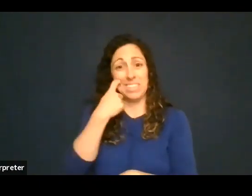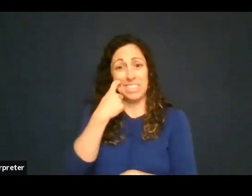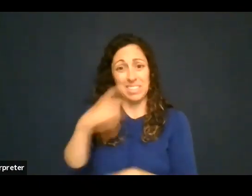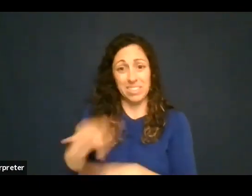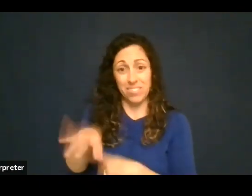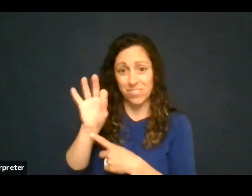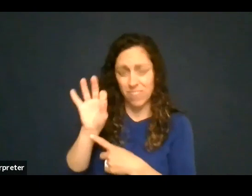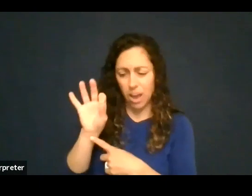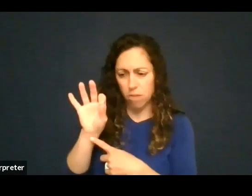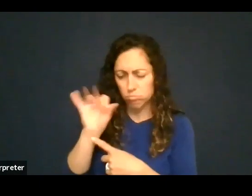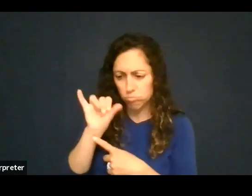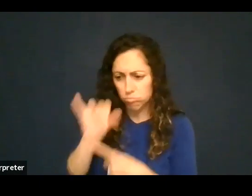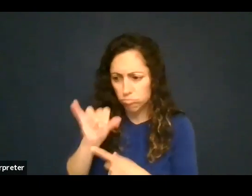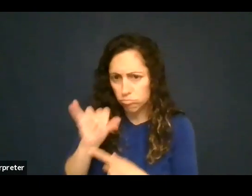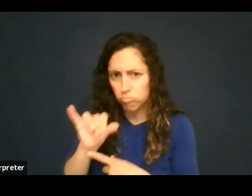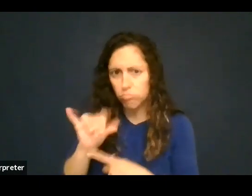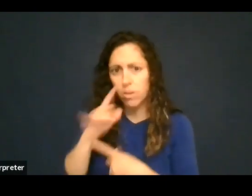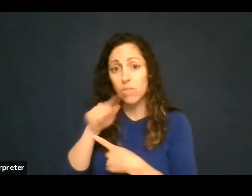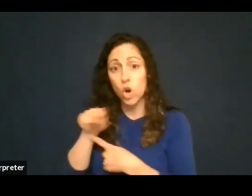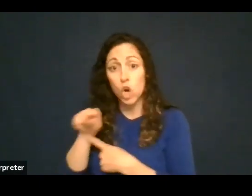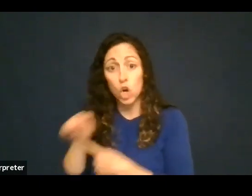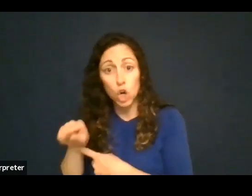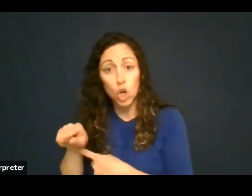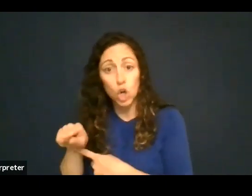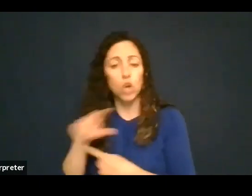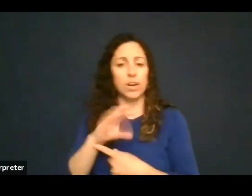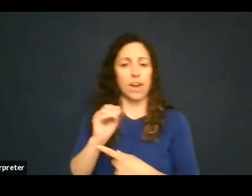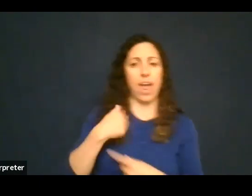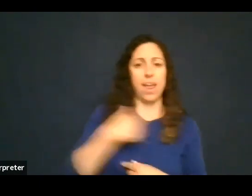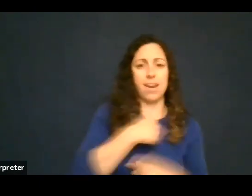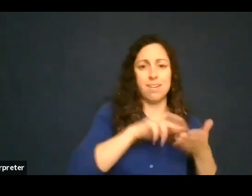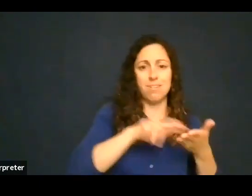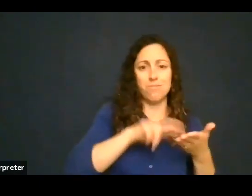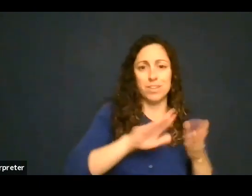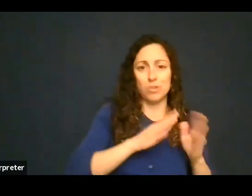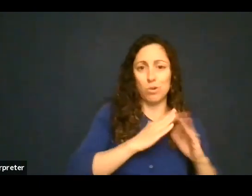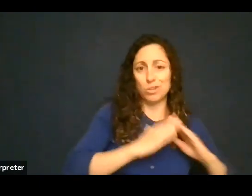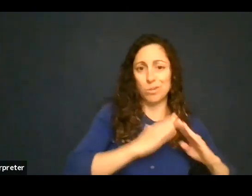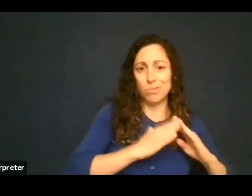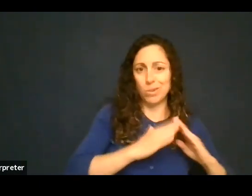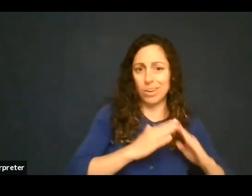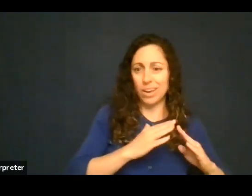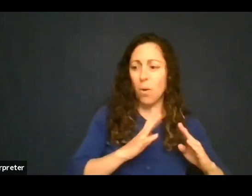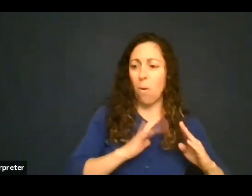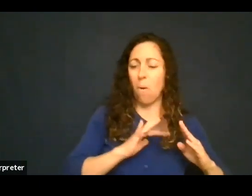as a gene therapy developer, a nice target for gene therapy development.